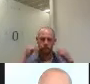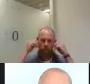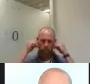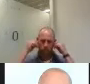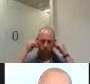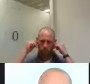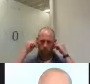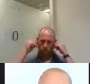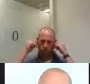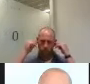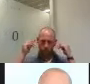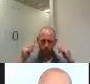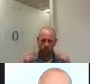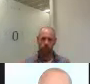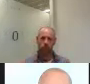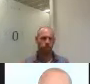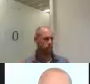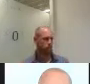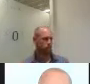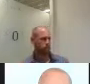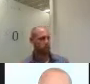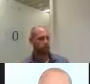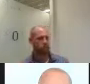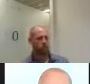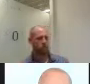All over the world new laws are put in place to ensure